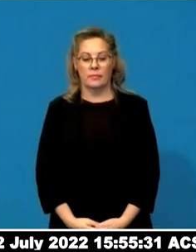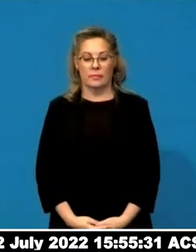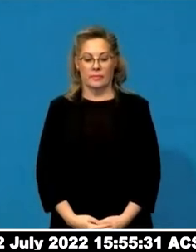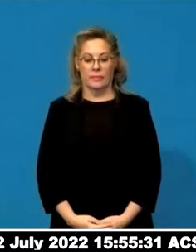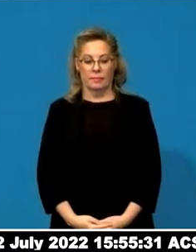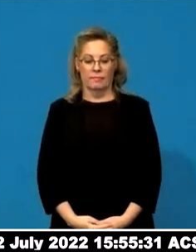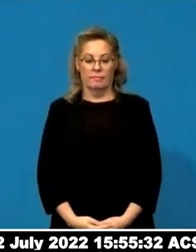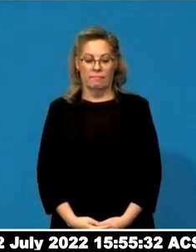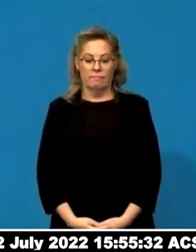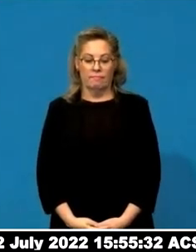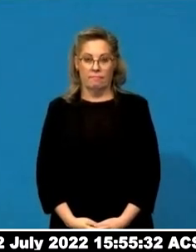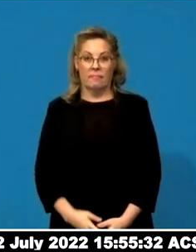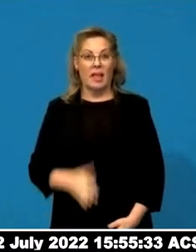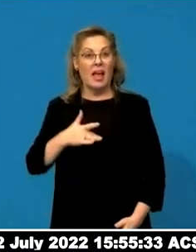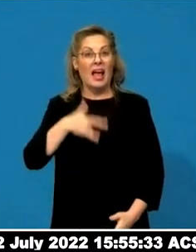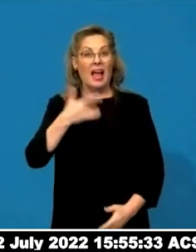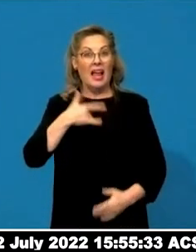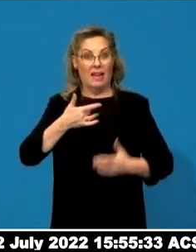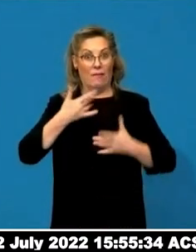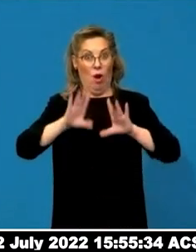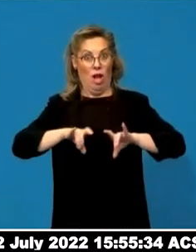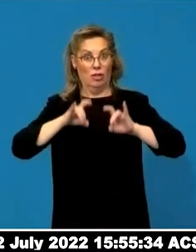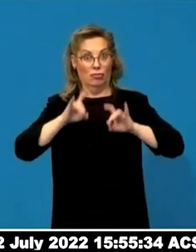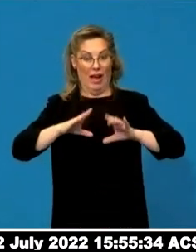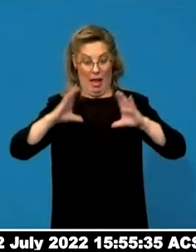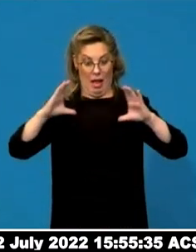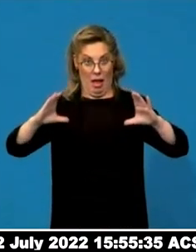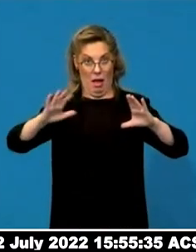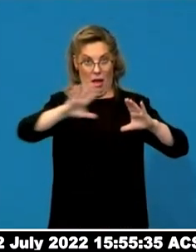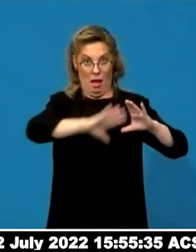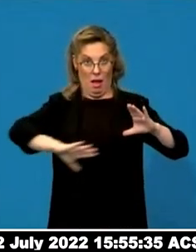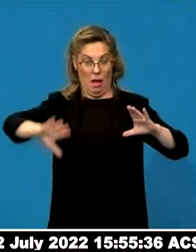It's hard living on the mainland. You leave your family, you leave your culture,